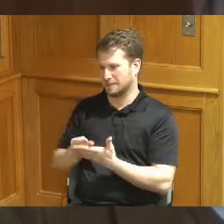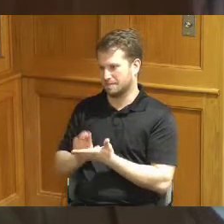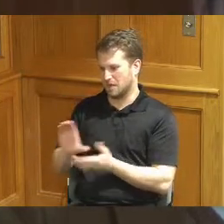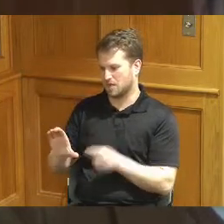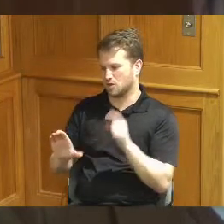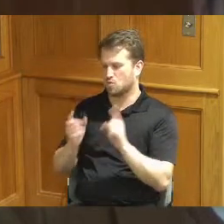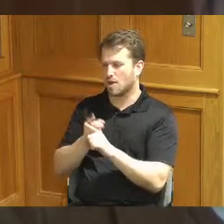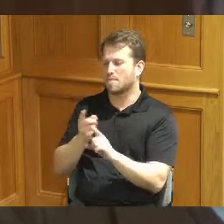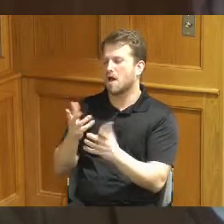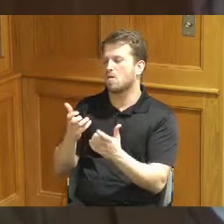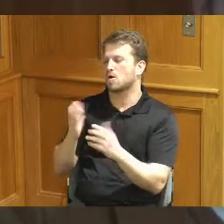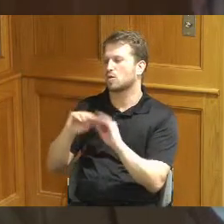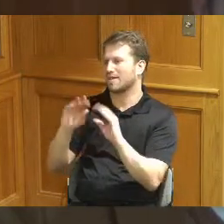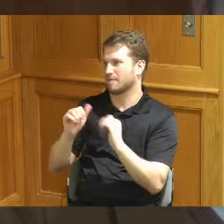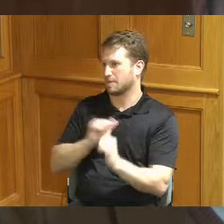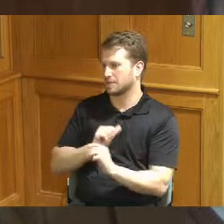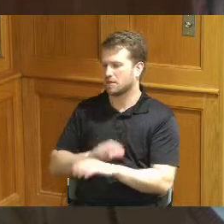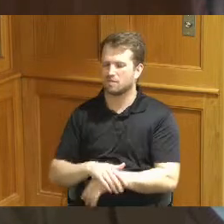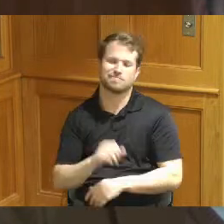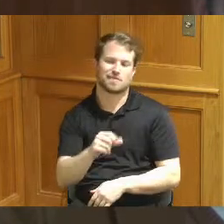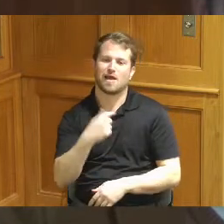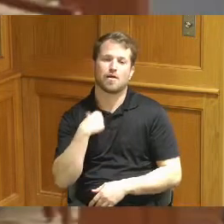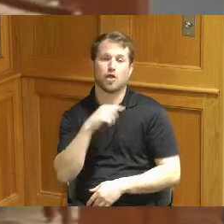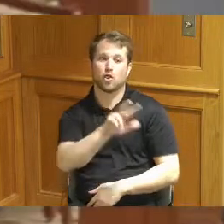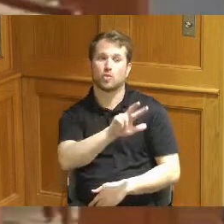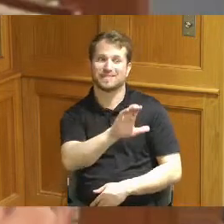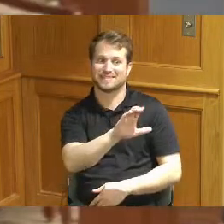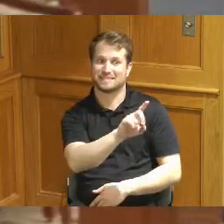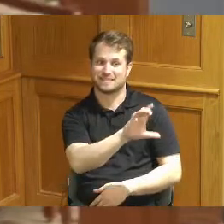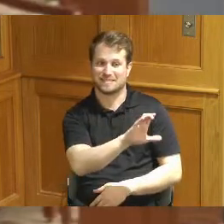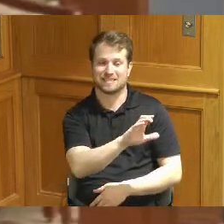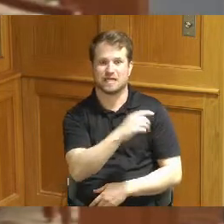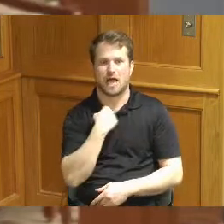clarity from I've had a lot of conversations with three CDC where we're all frustrated where you